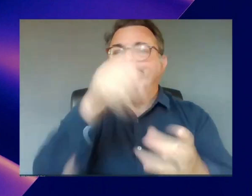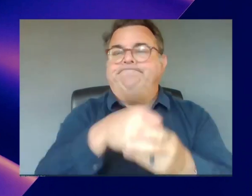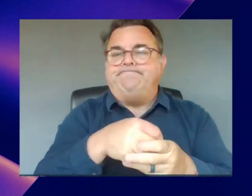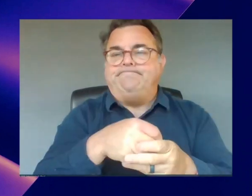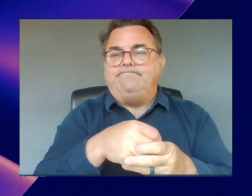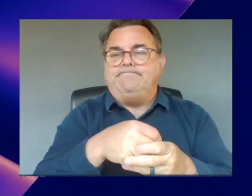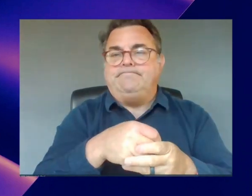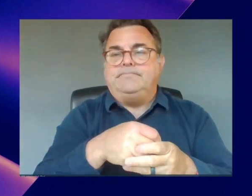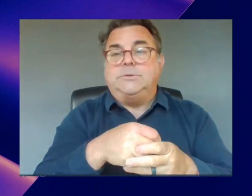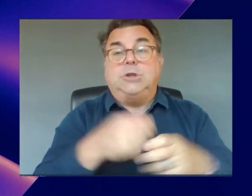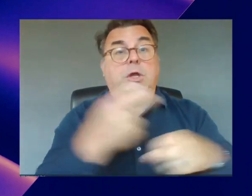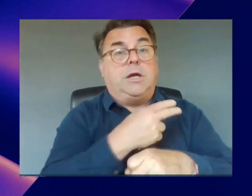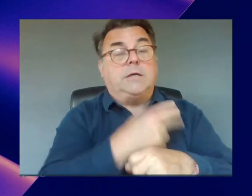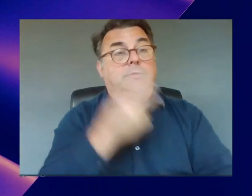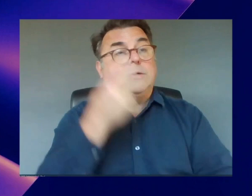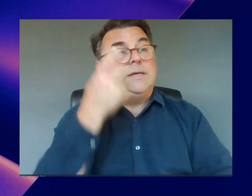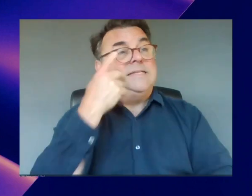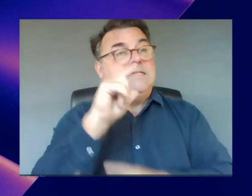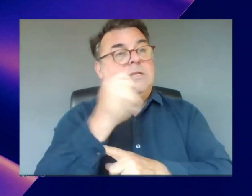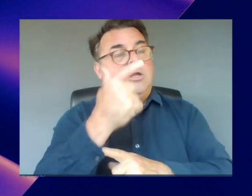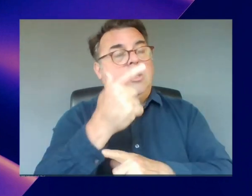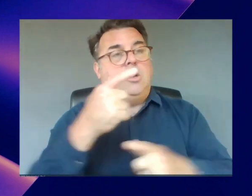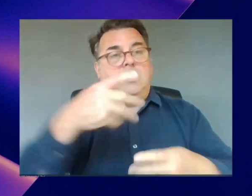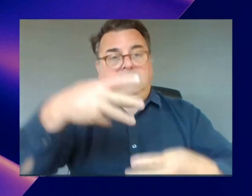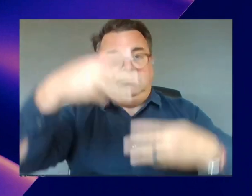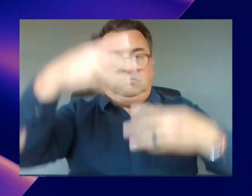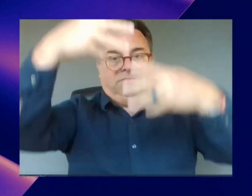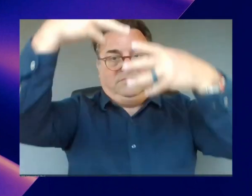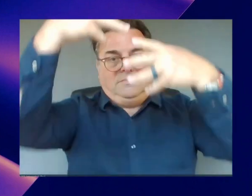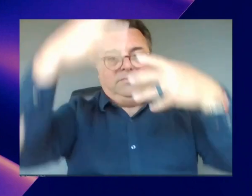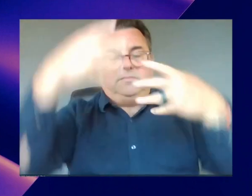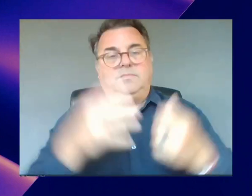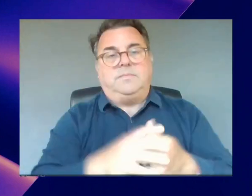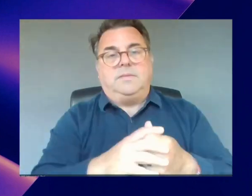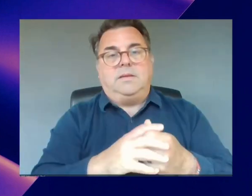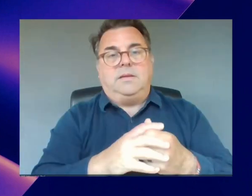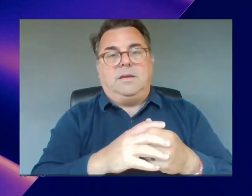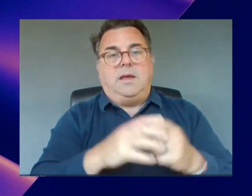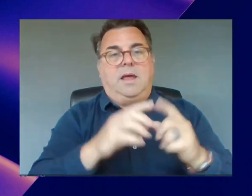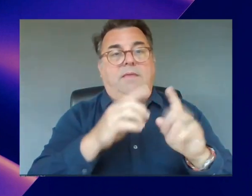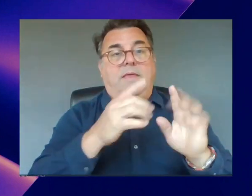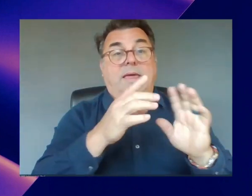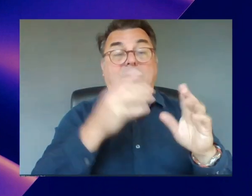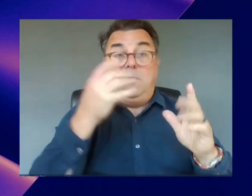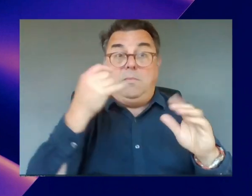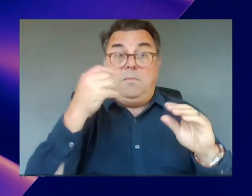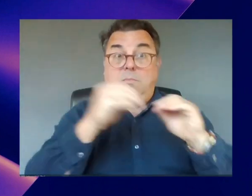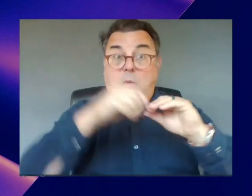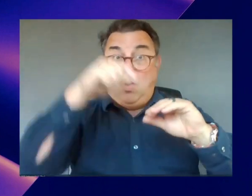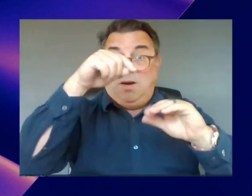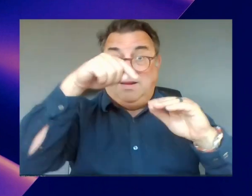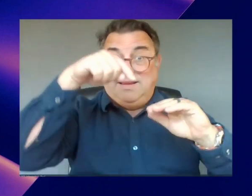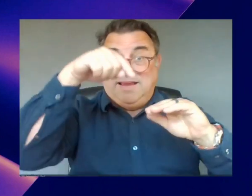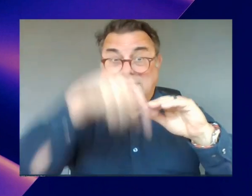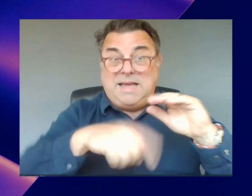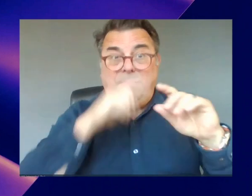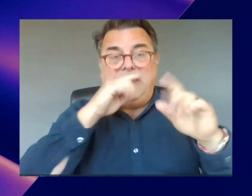at log enrichment data right there on the console and actually deep link back to Cloud Wash logs, if they wanna go more at next step level.